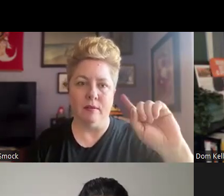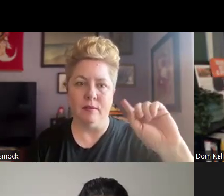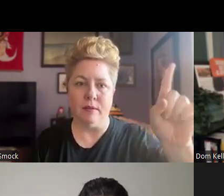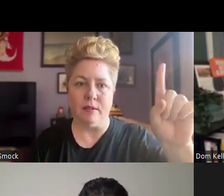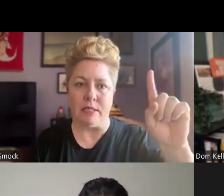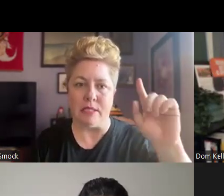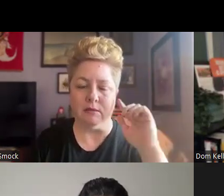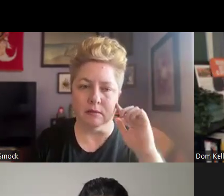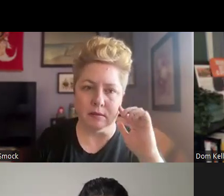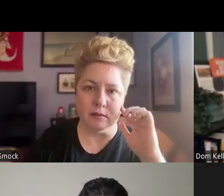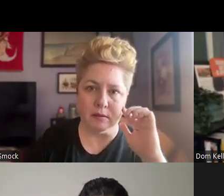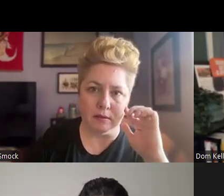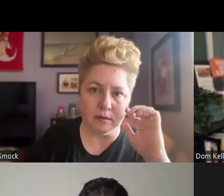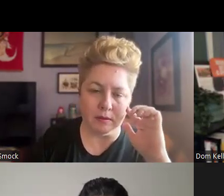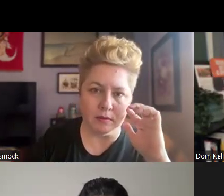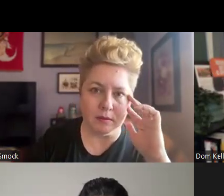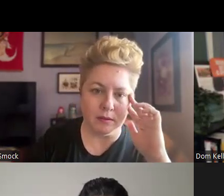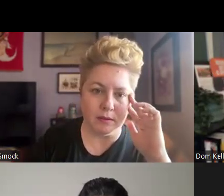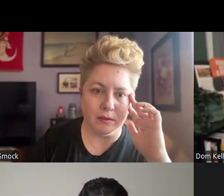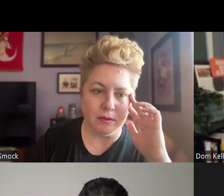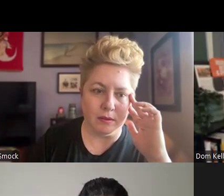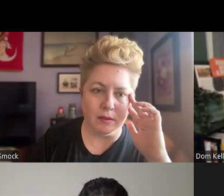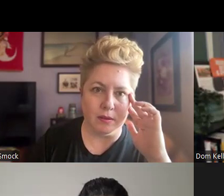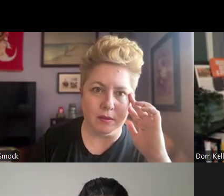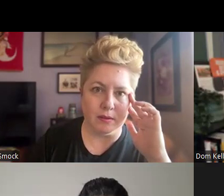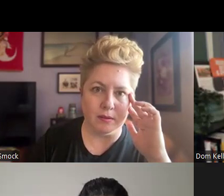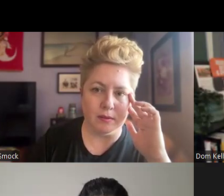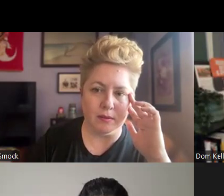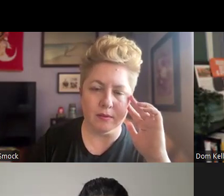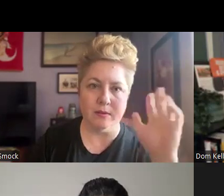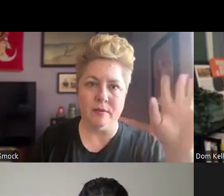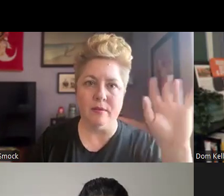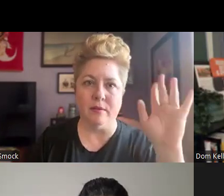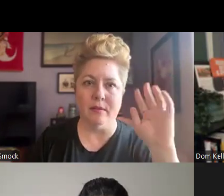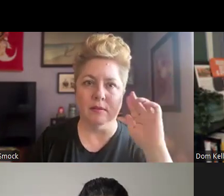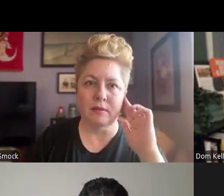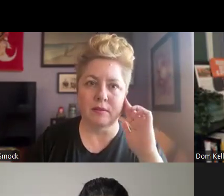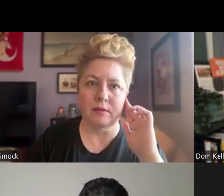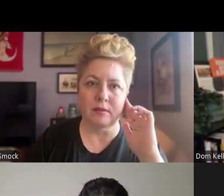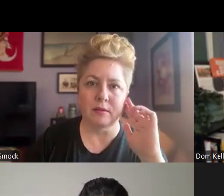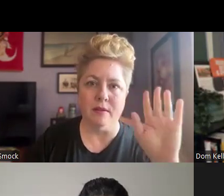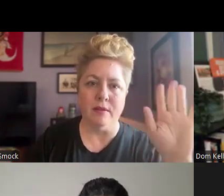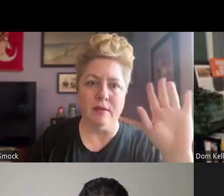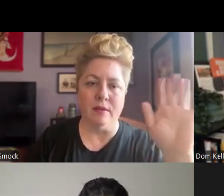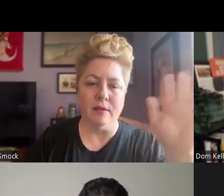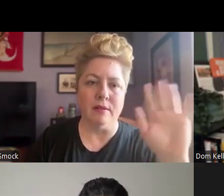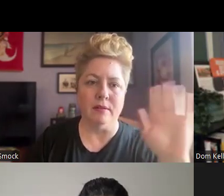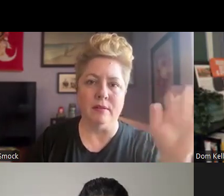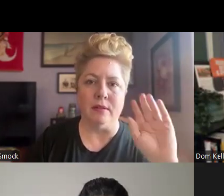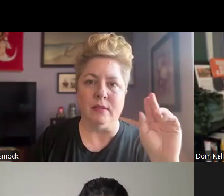over the years. Thank you for all you do. We also have